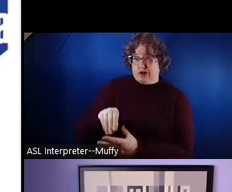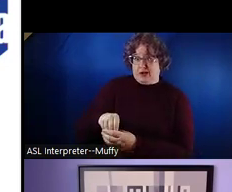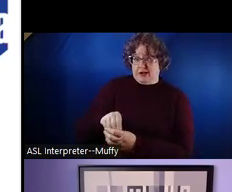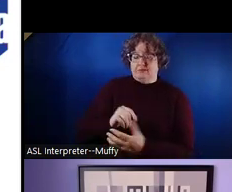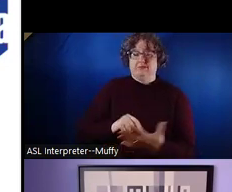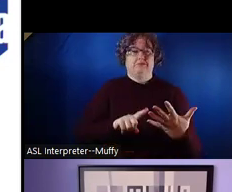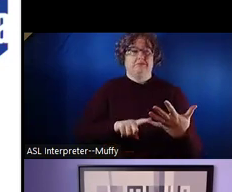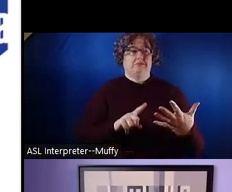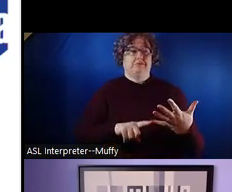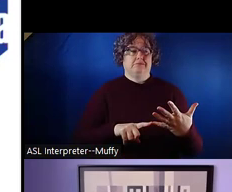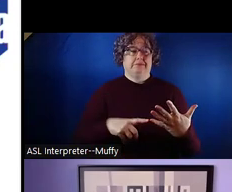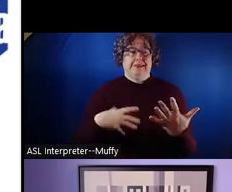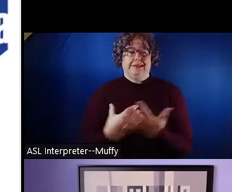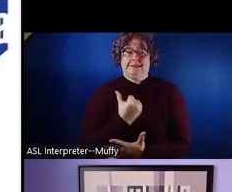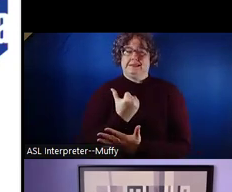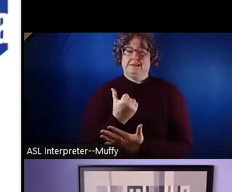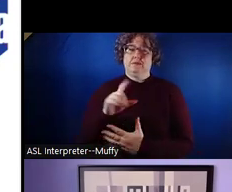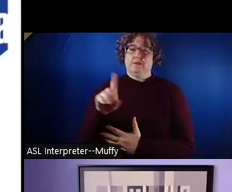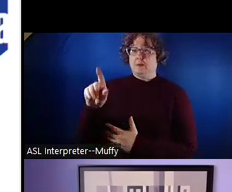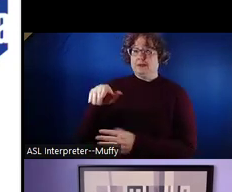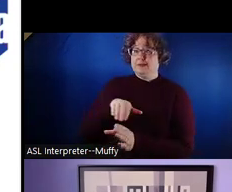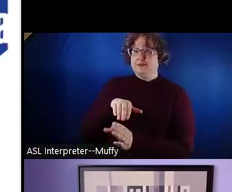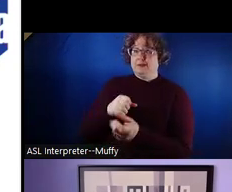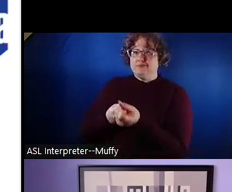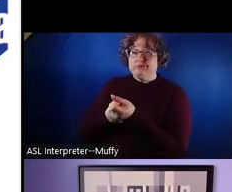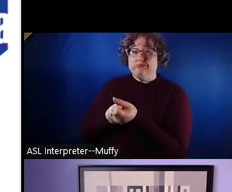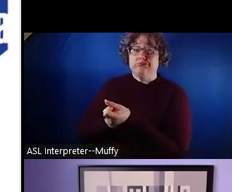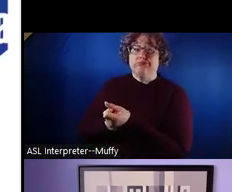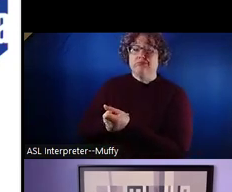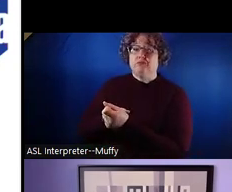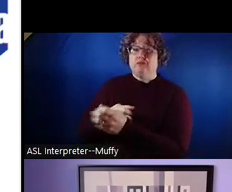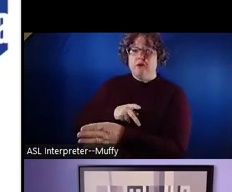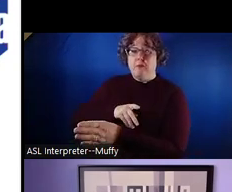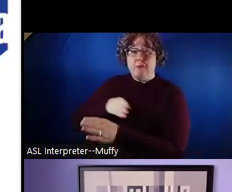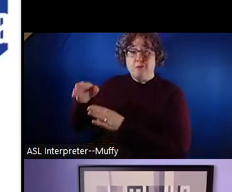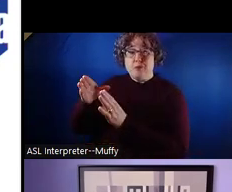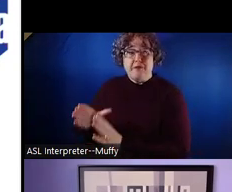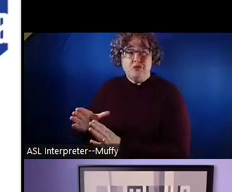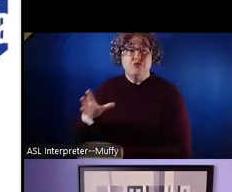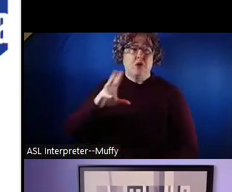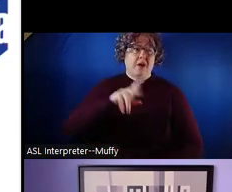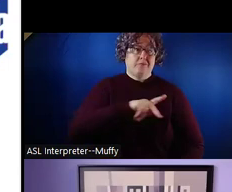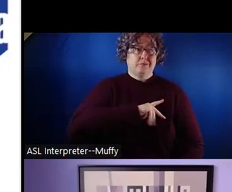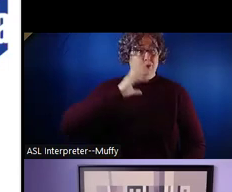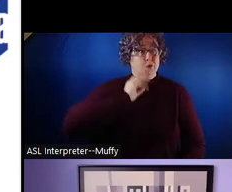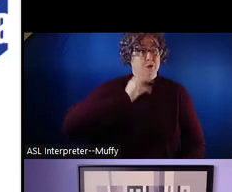from both a professional as well as personal experiences of healthcare providers and of patients.